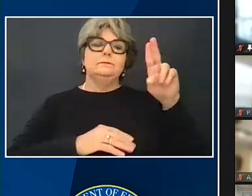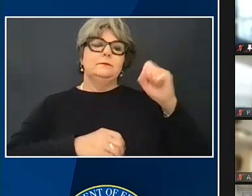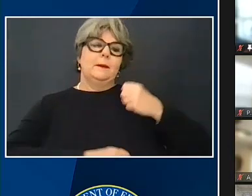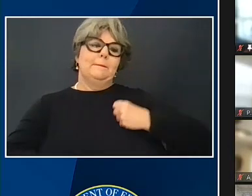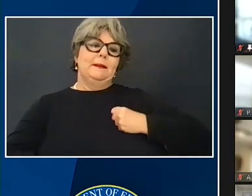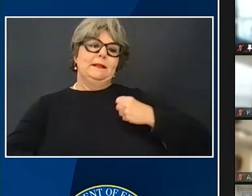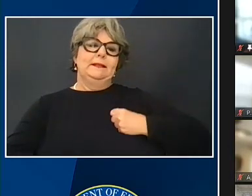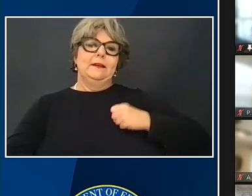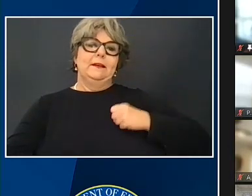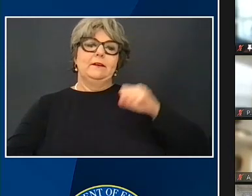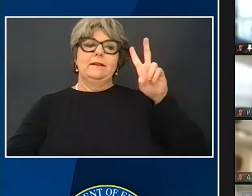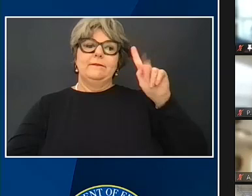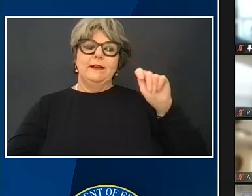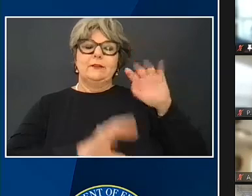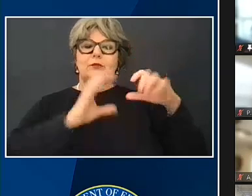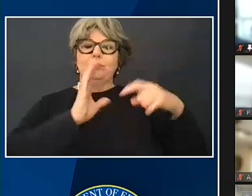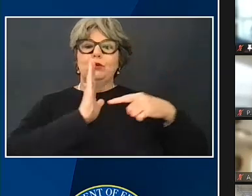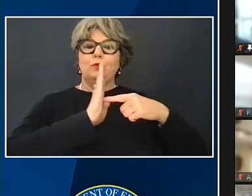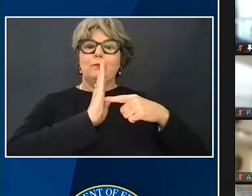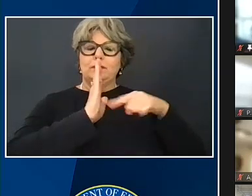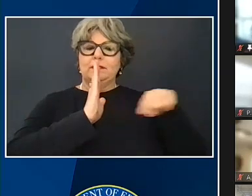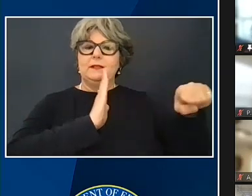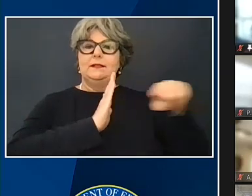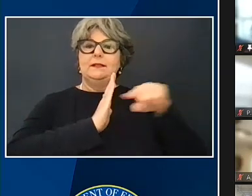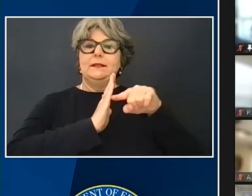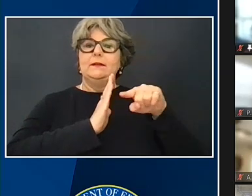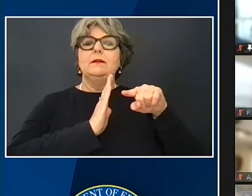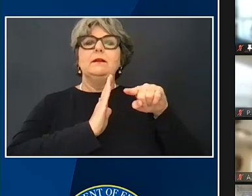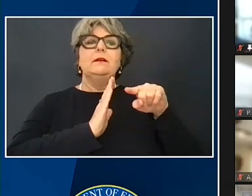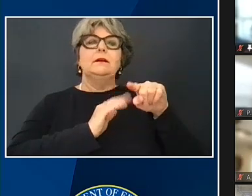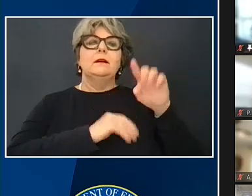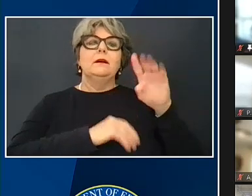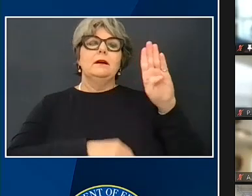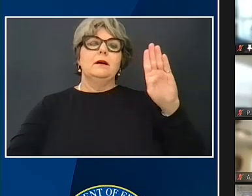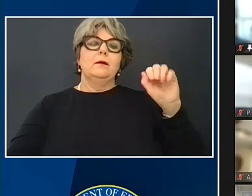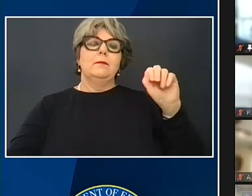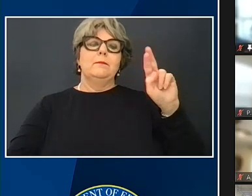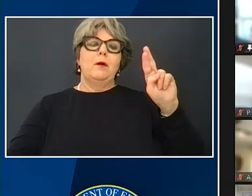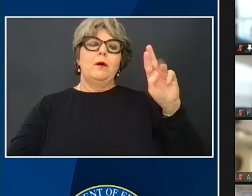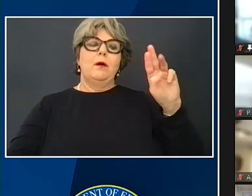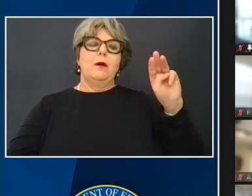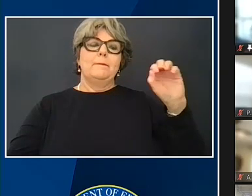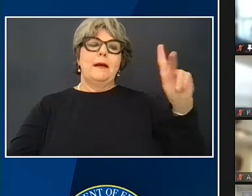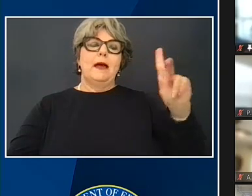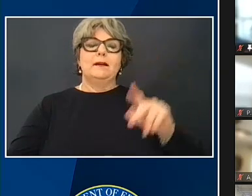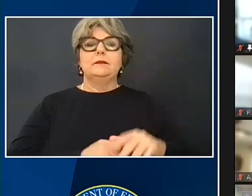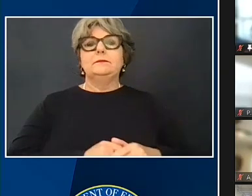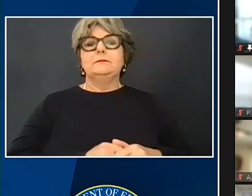groups representing them, we are joined by Barmak Nassirian. Good morning.